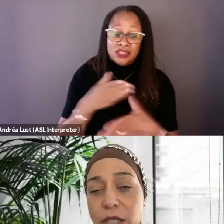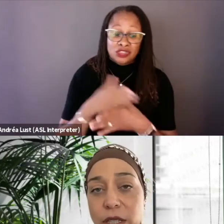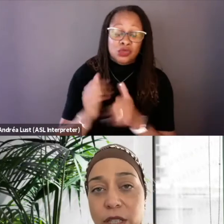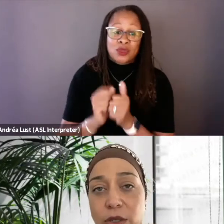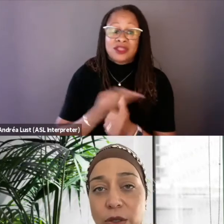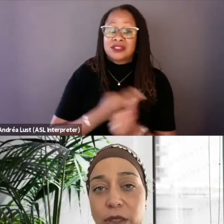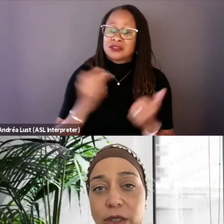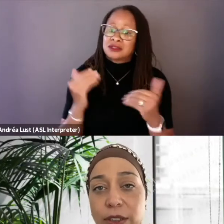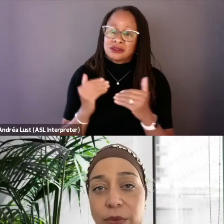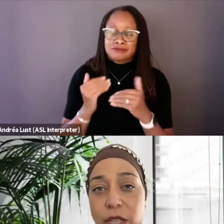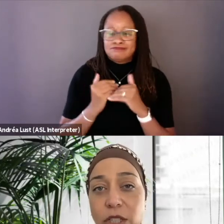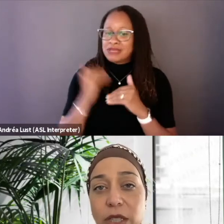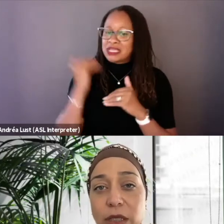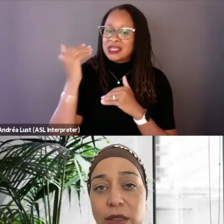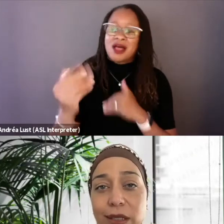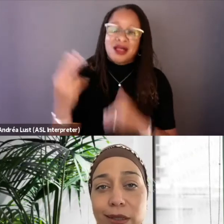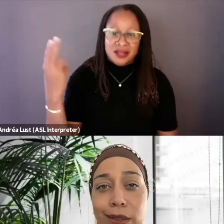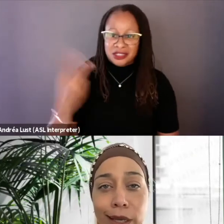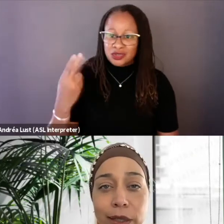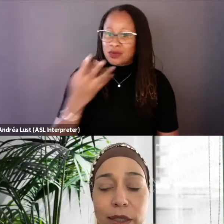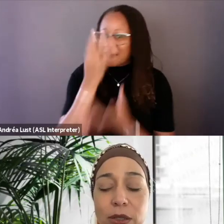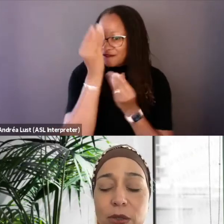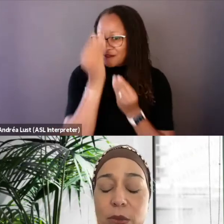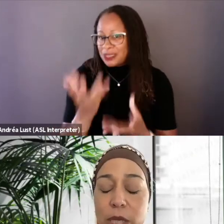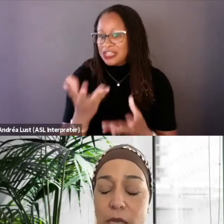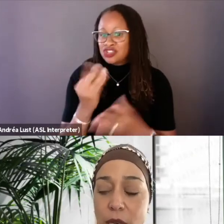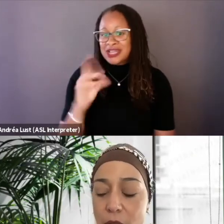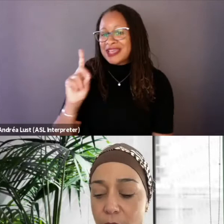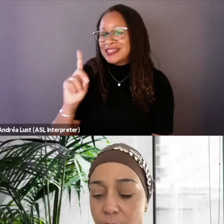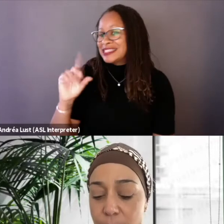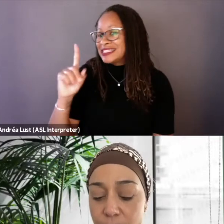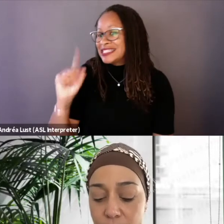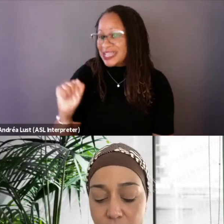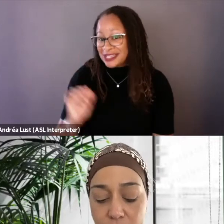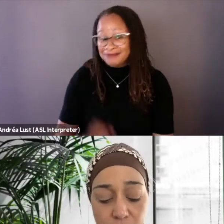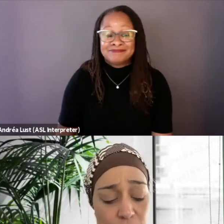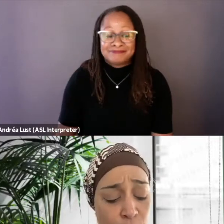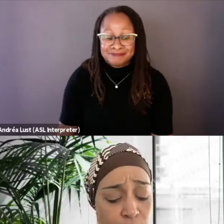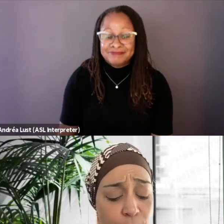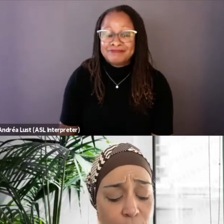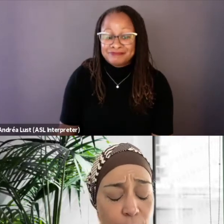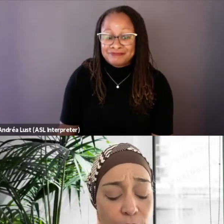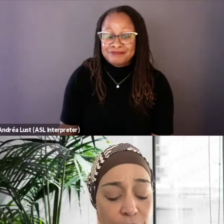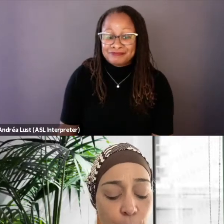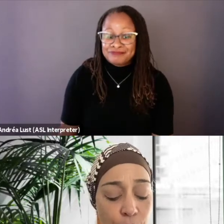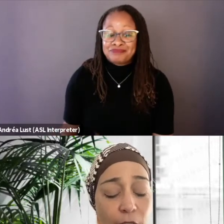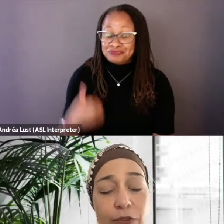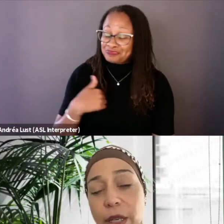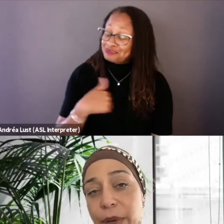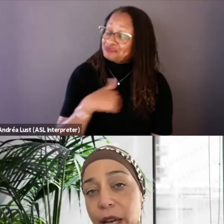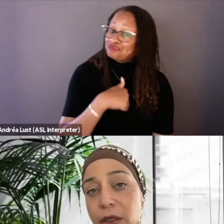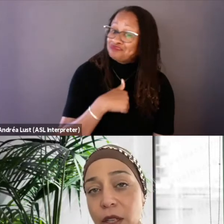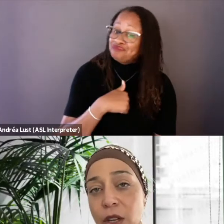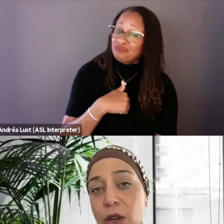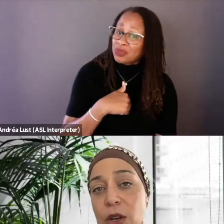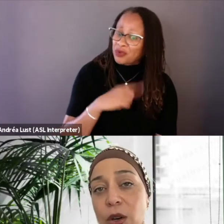just the historical information and the data, so to speak. And we were thoughtful about